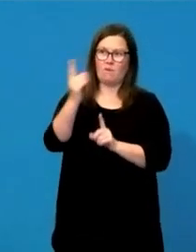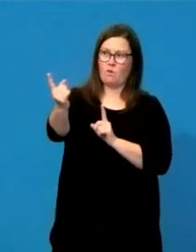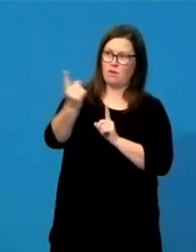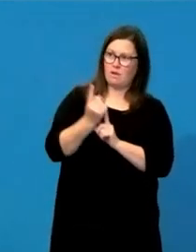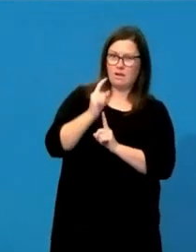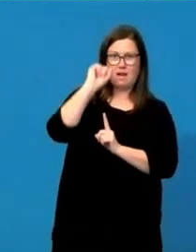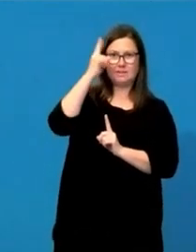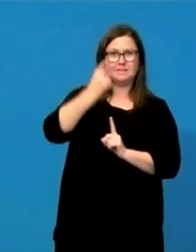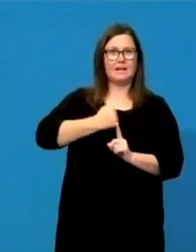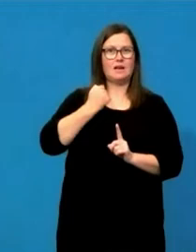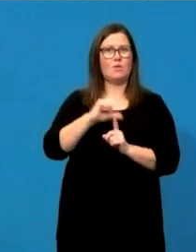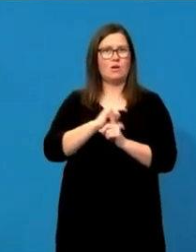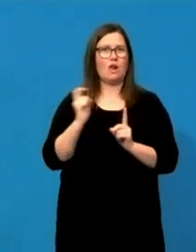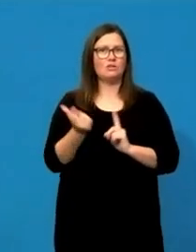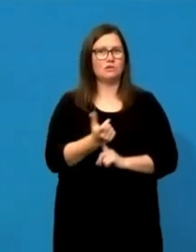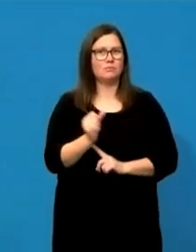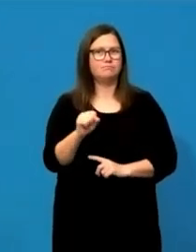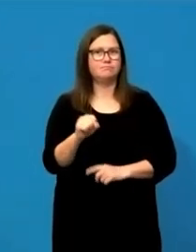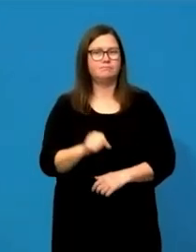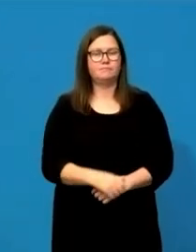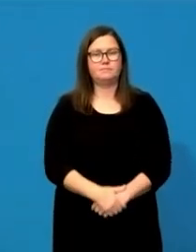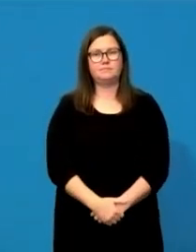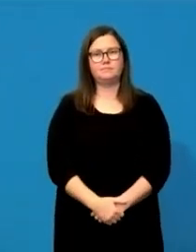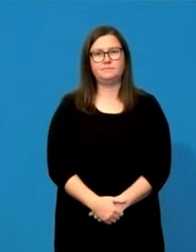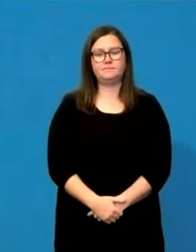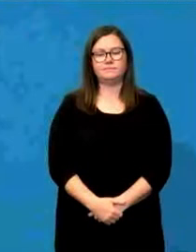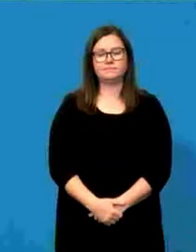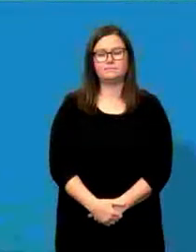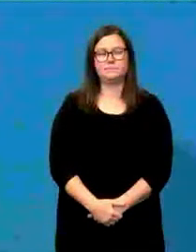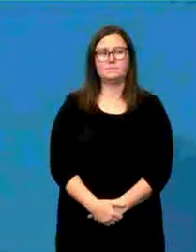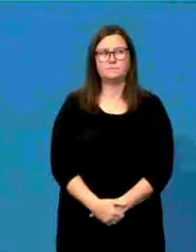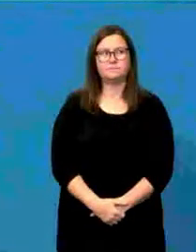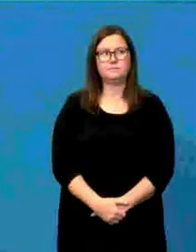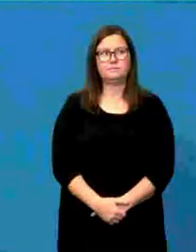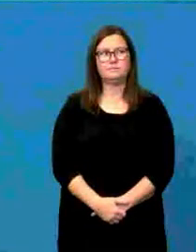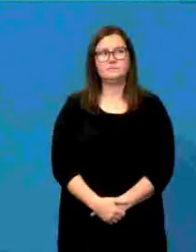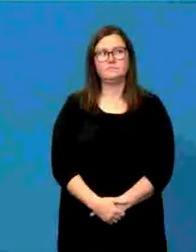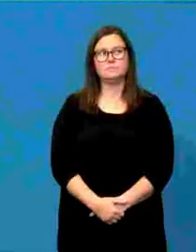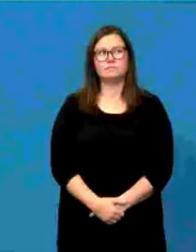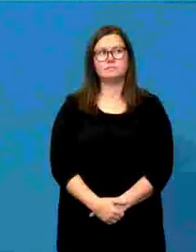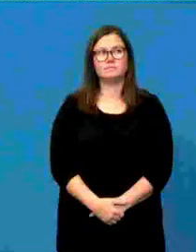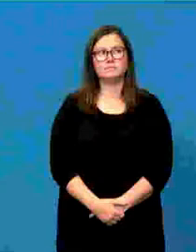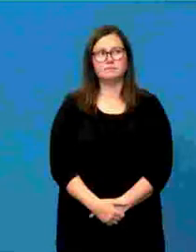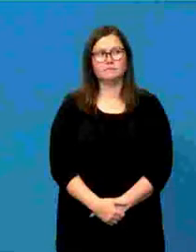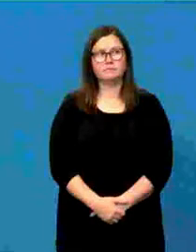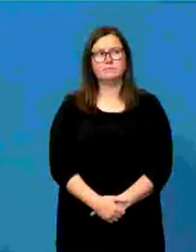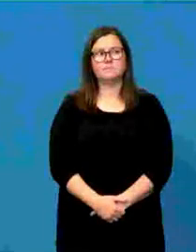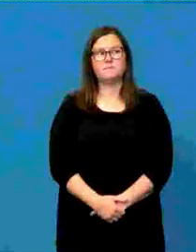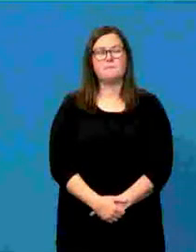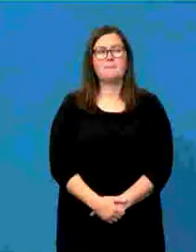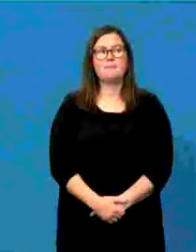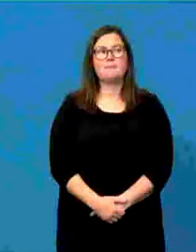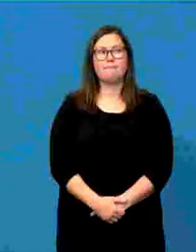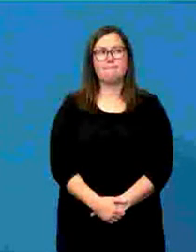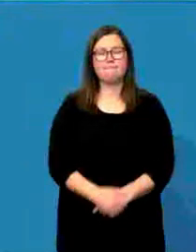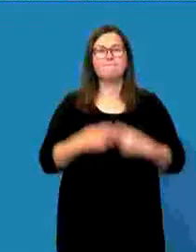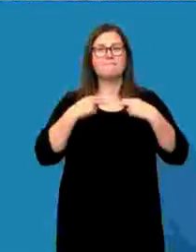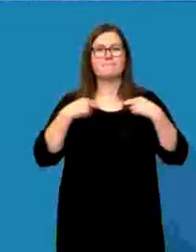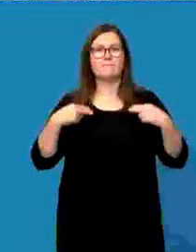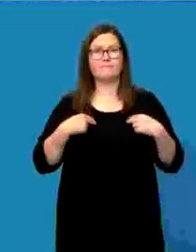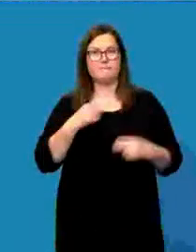person's culture. MS TARRAGO: Jazsikah, if you could